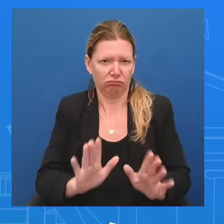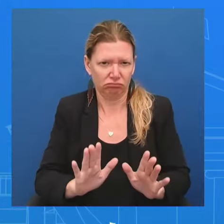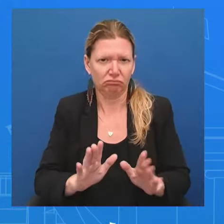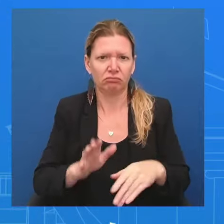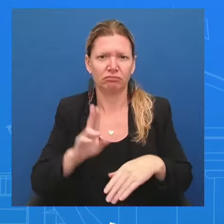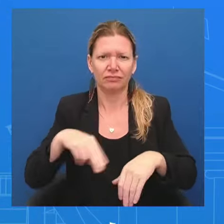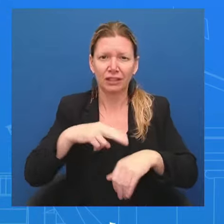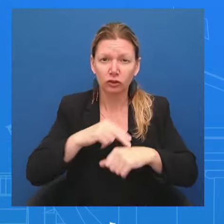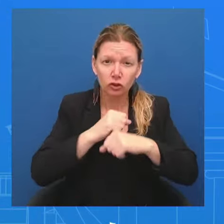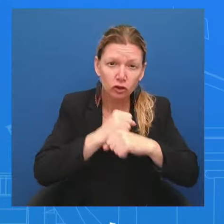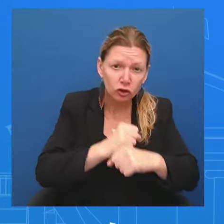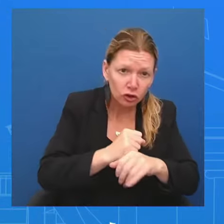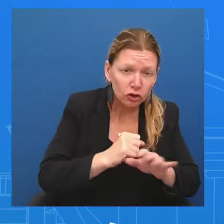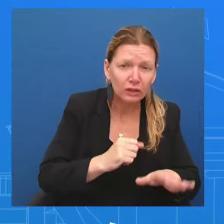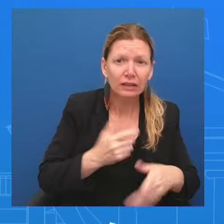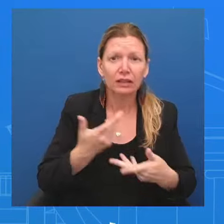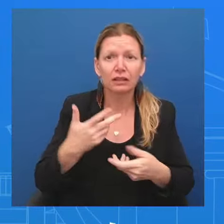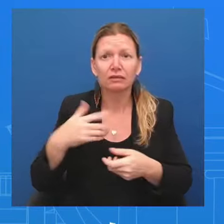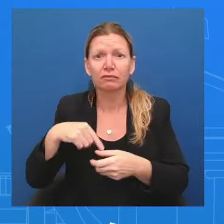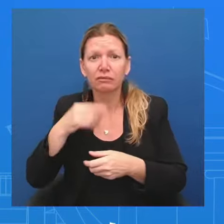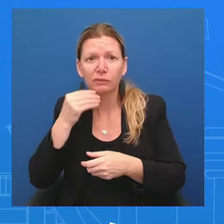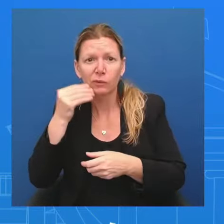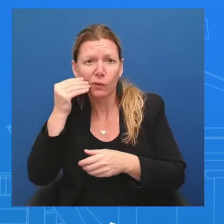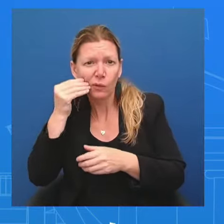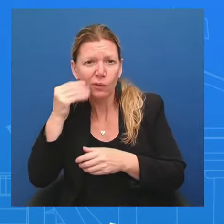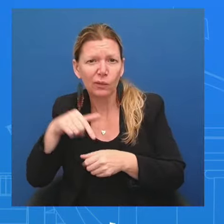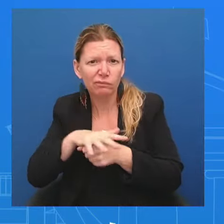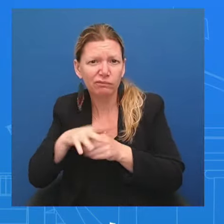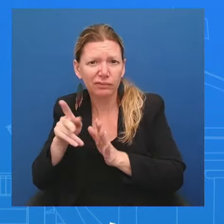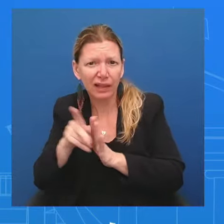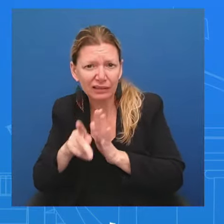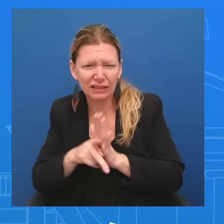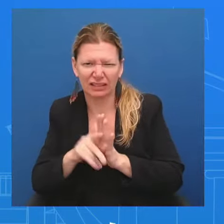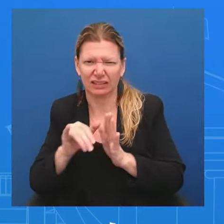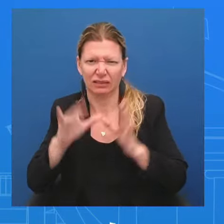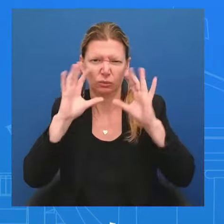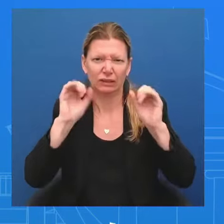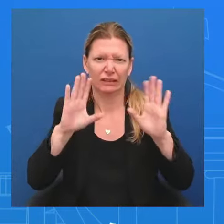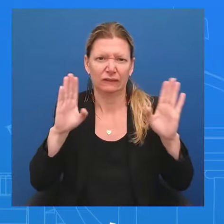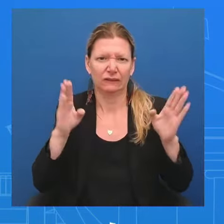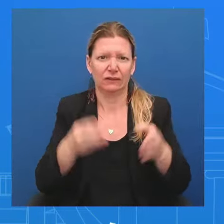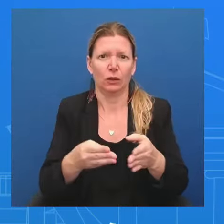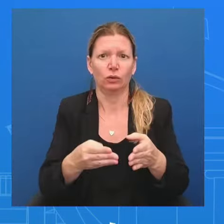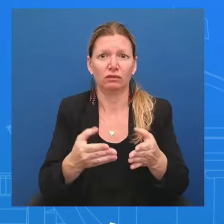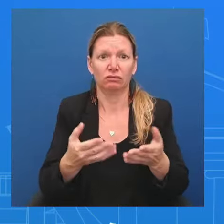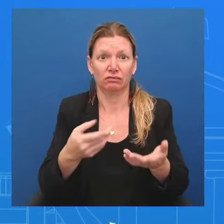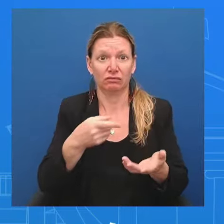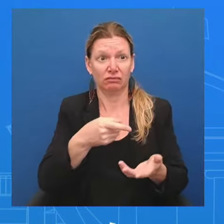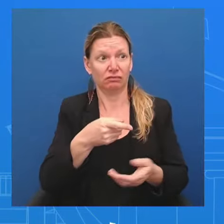I don't have anything to read out on the president's plan on watching a trial. That is just not something that he's focused on.